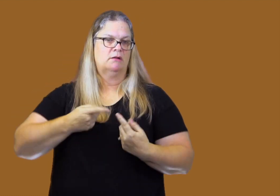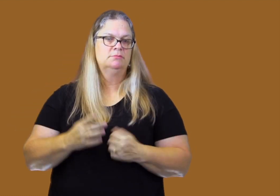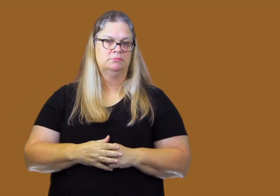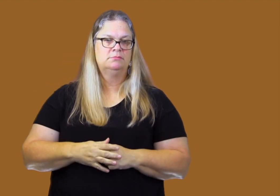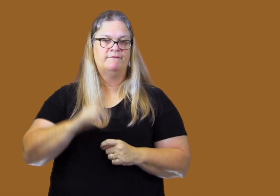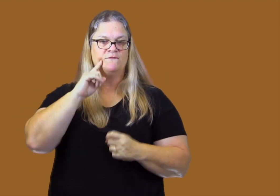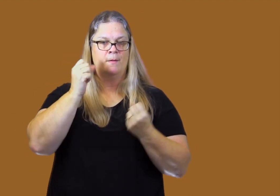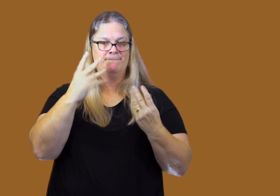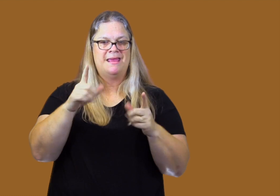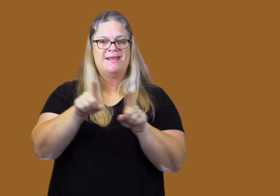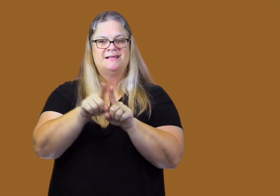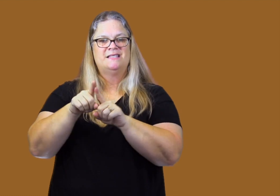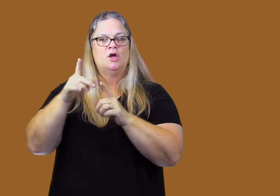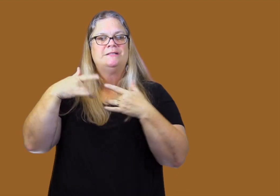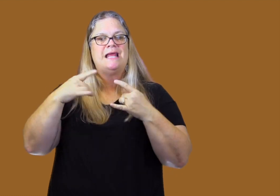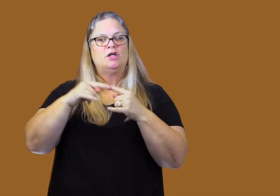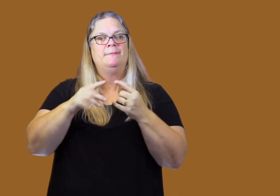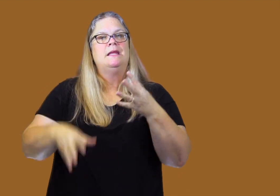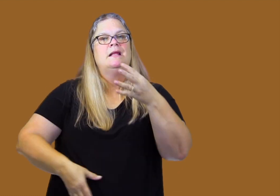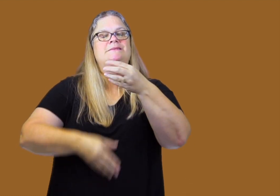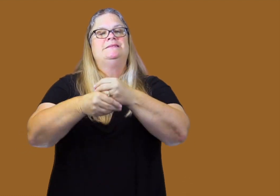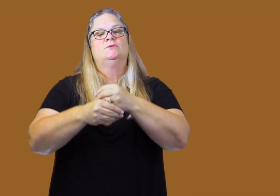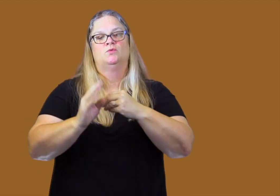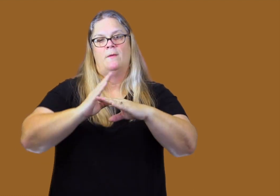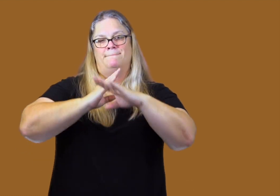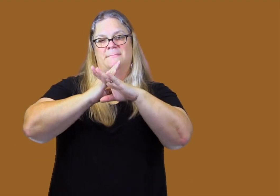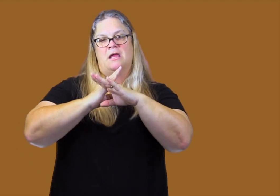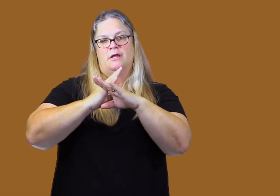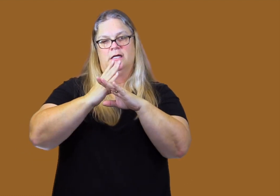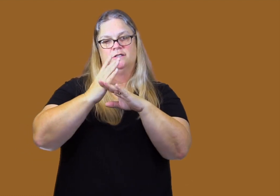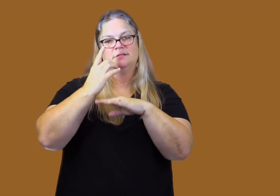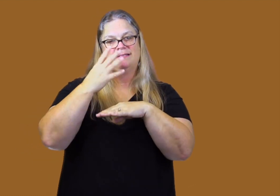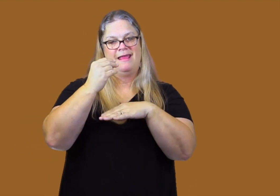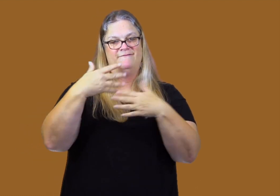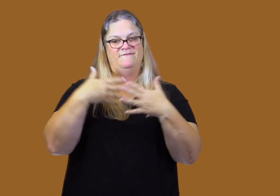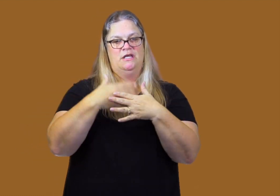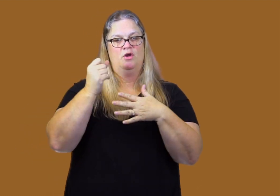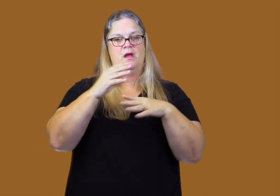For many is there tends to be additional barriers and fear due